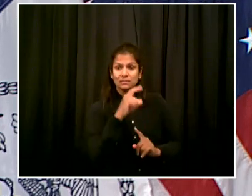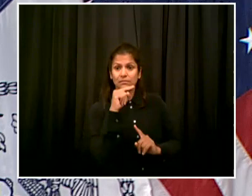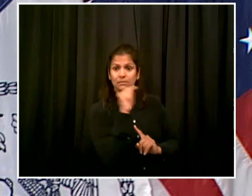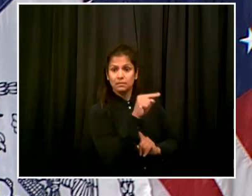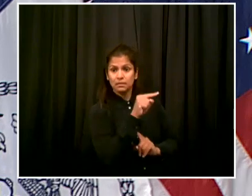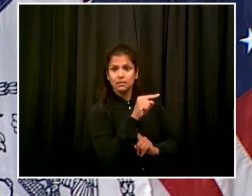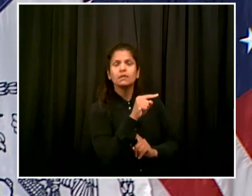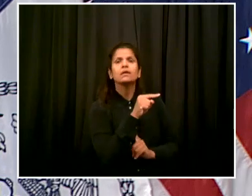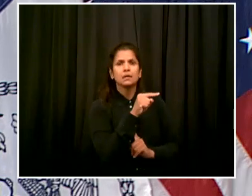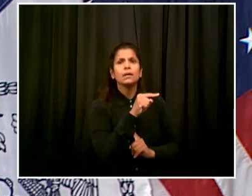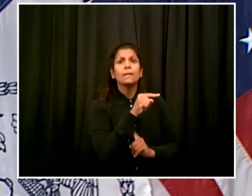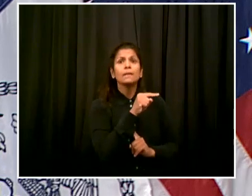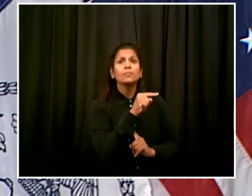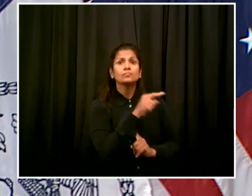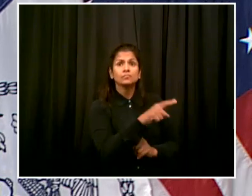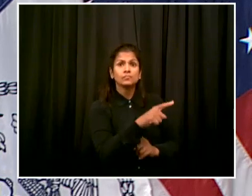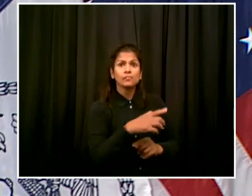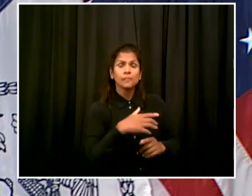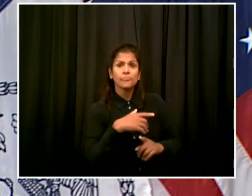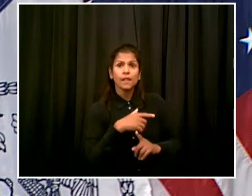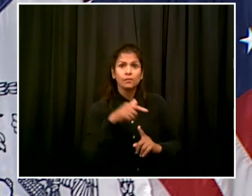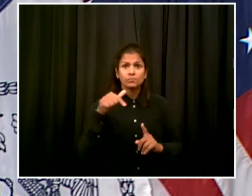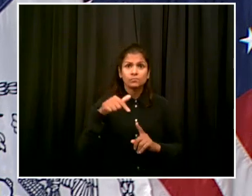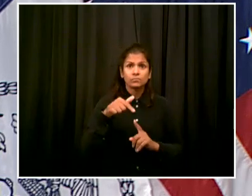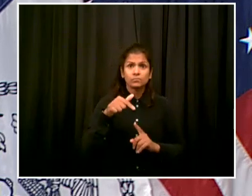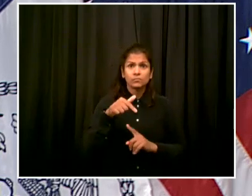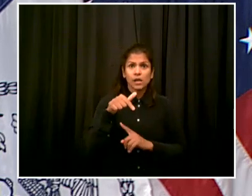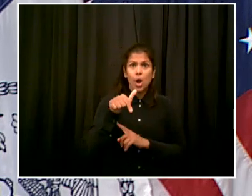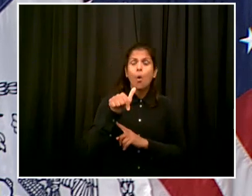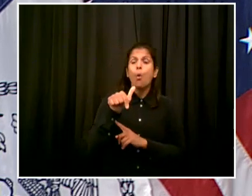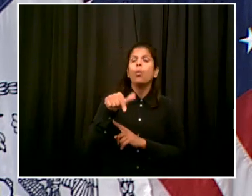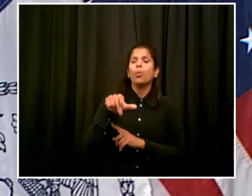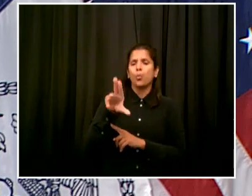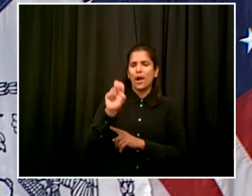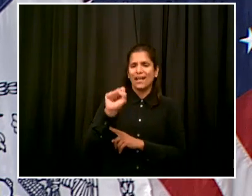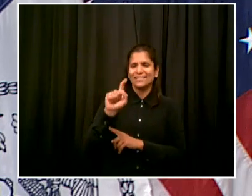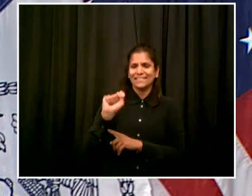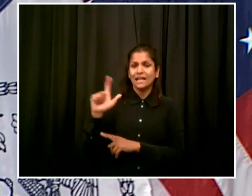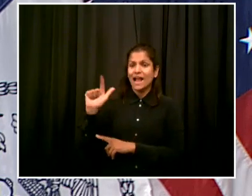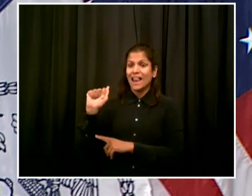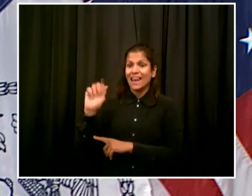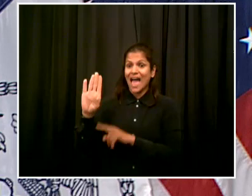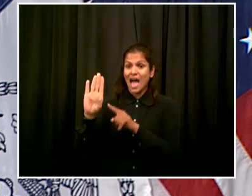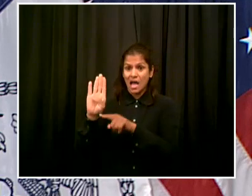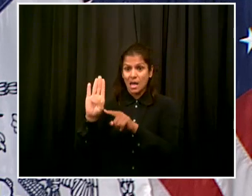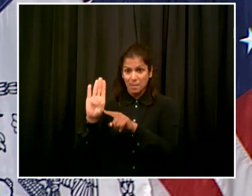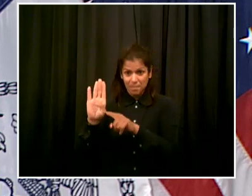DIAGNOSTICS AND THAT IS THE NOE WITH THE SLOW DOWN.